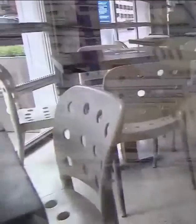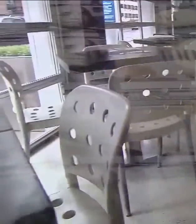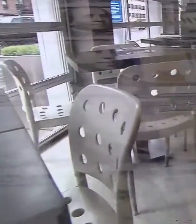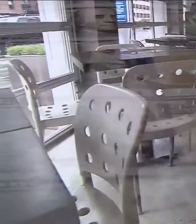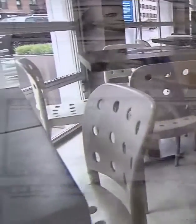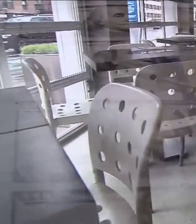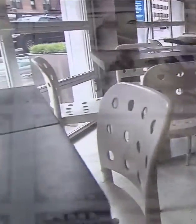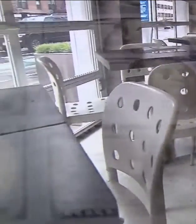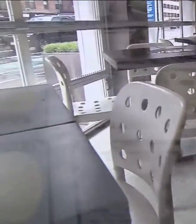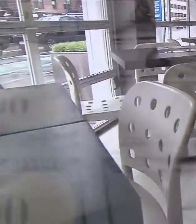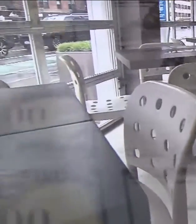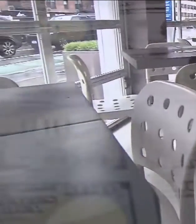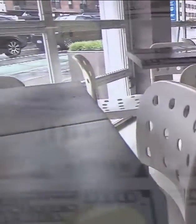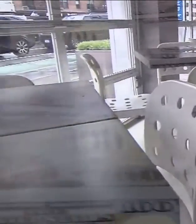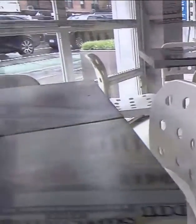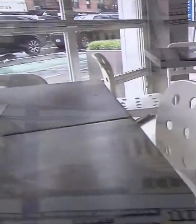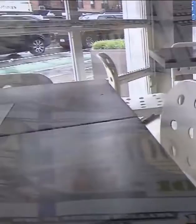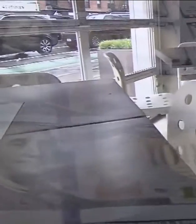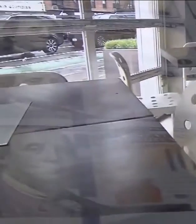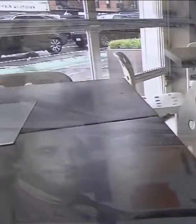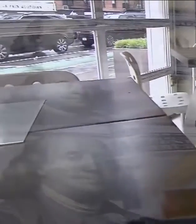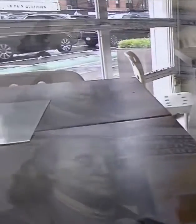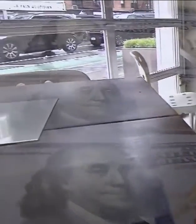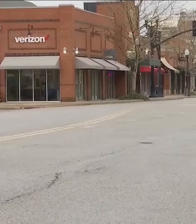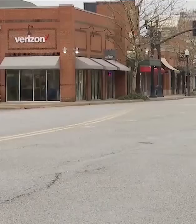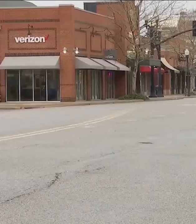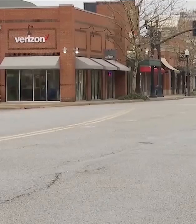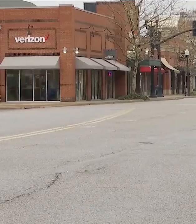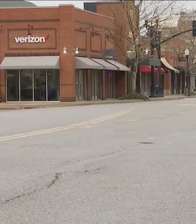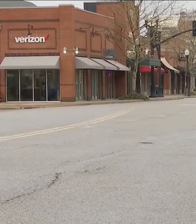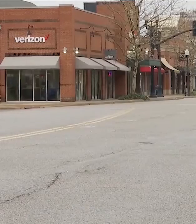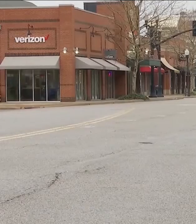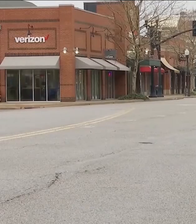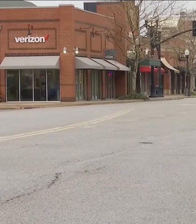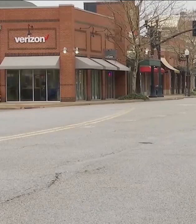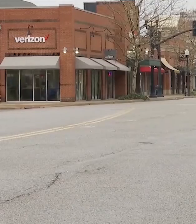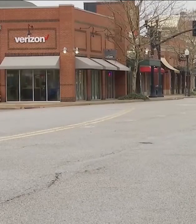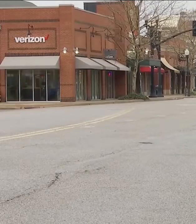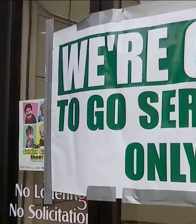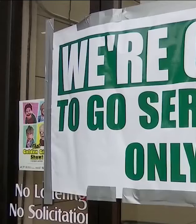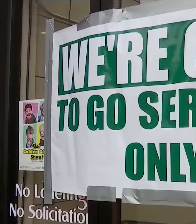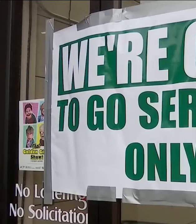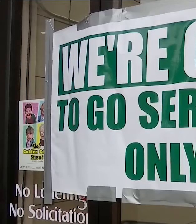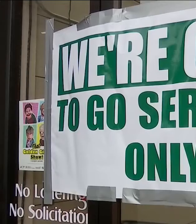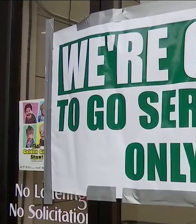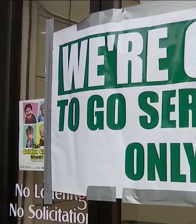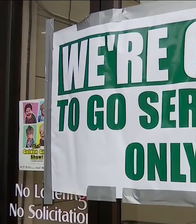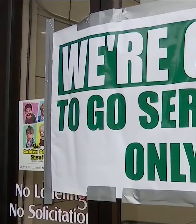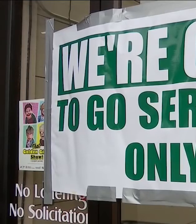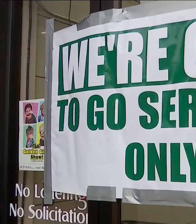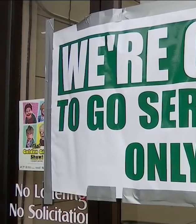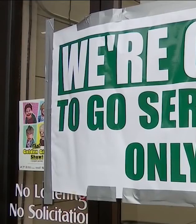ENCOURAGING THEY APPLY FOR THE ECONOMIC INJURY DISASTER LOAN. WITH IT, BUSINESSES AFFECTED BY COVID-19 COULD RECIEVE A